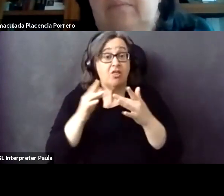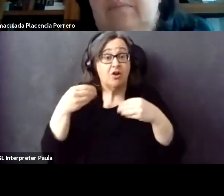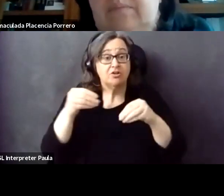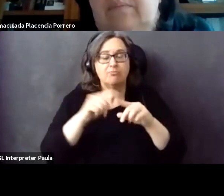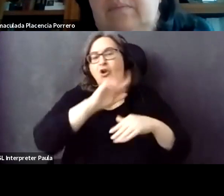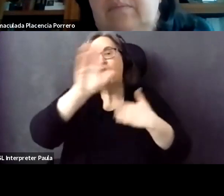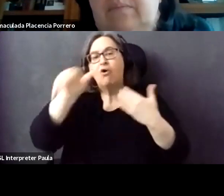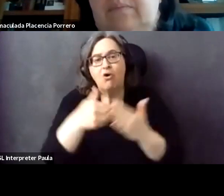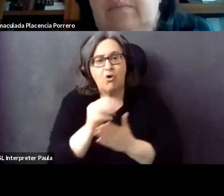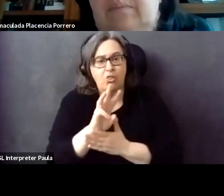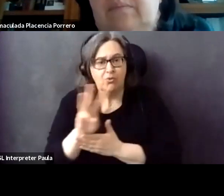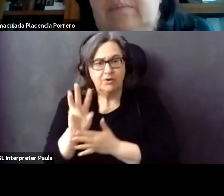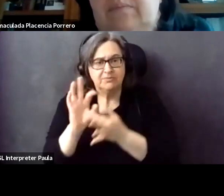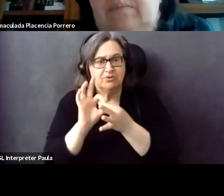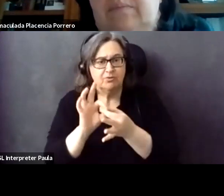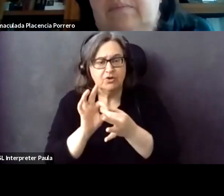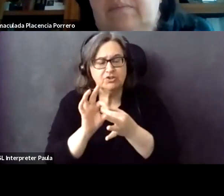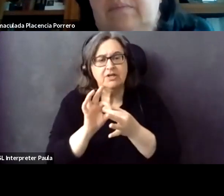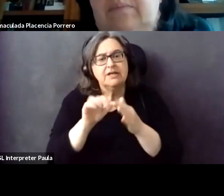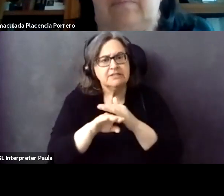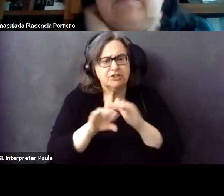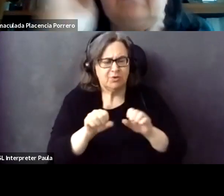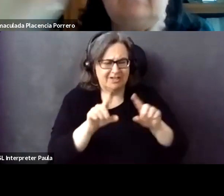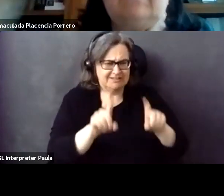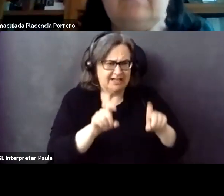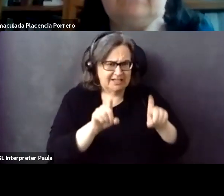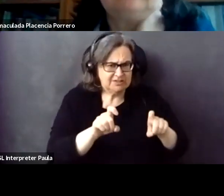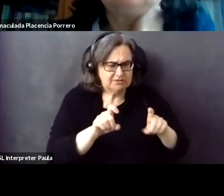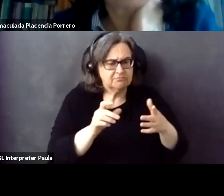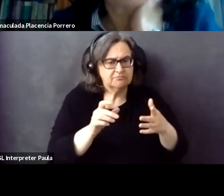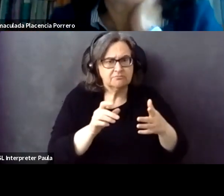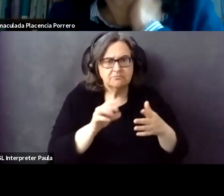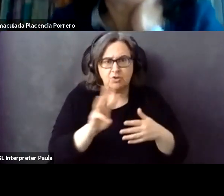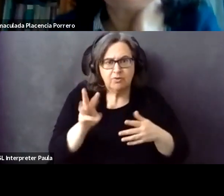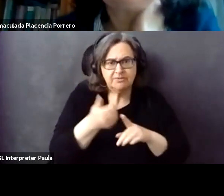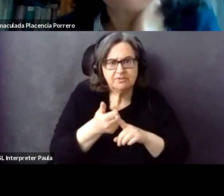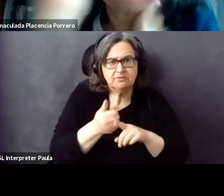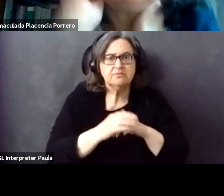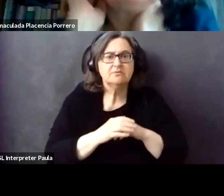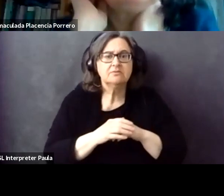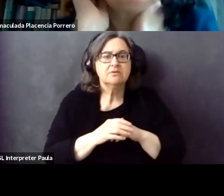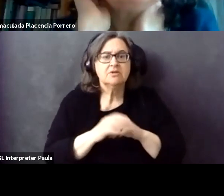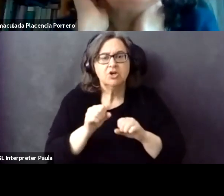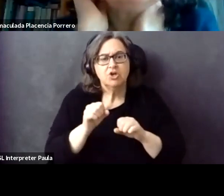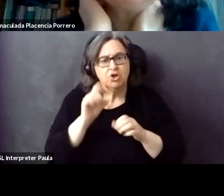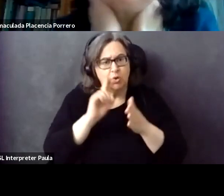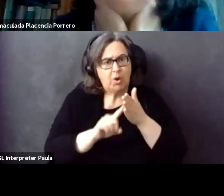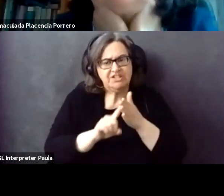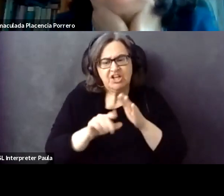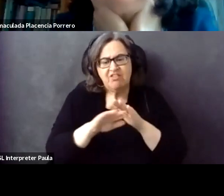June, somewhere June and July this year, not only for web shops but for all websites on accessibility